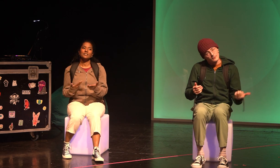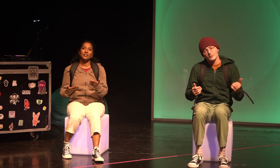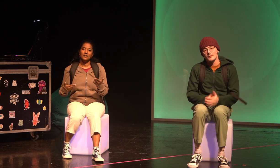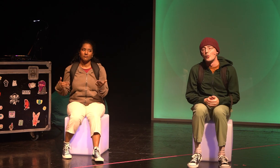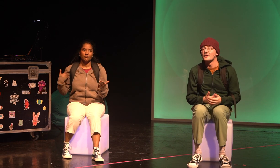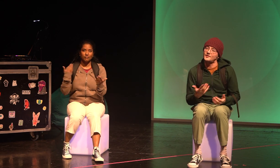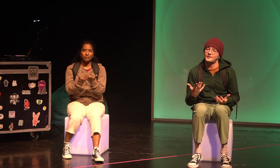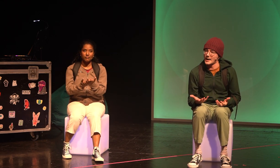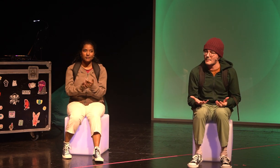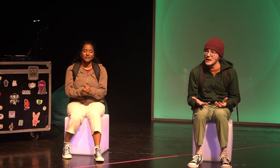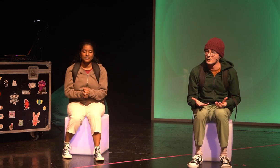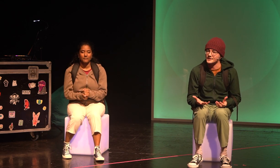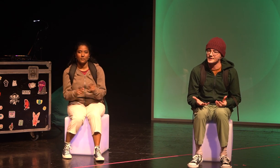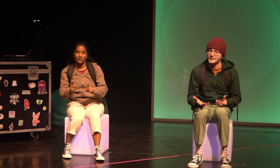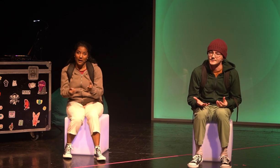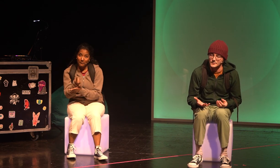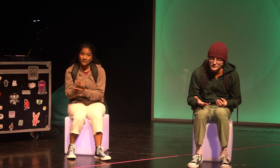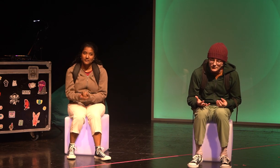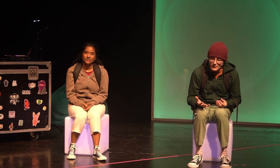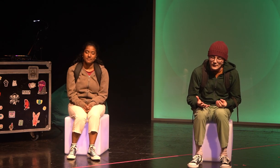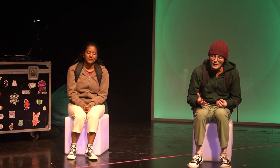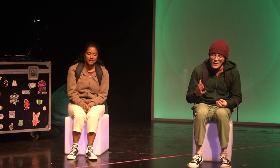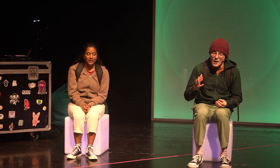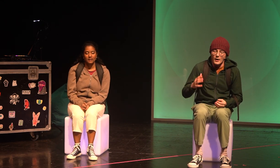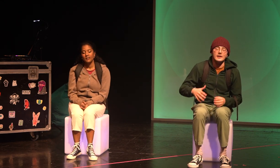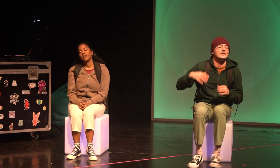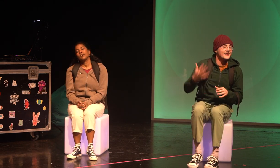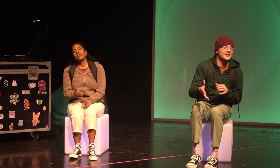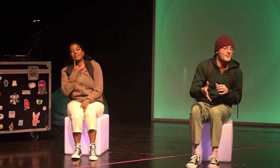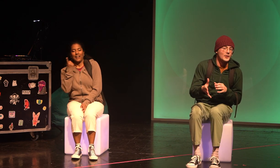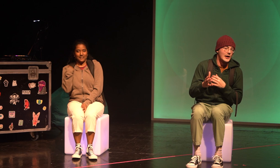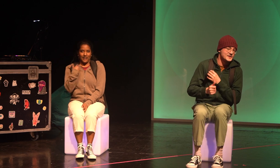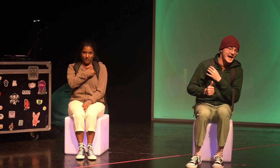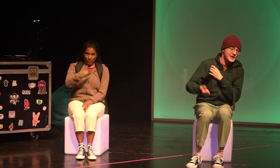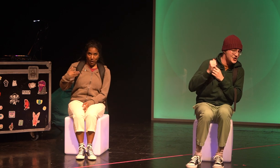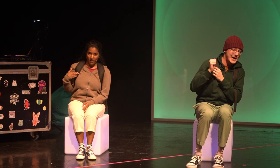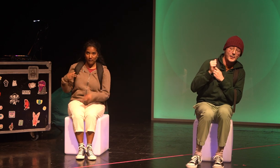how all this came about was yesterday morning I was taking GB